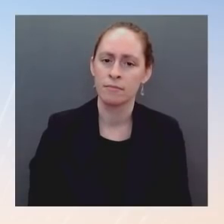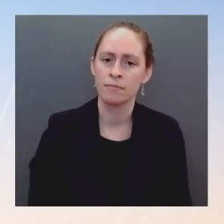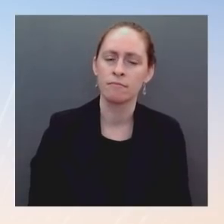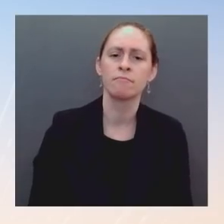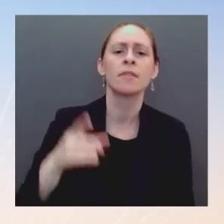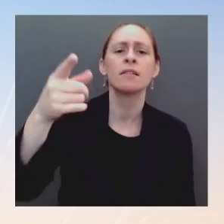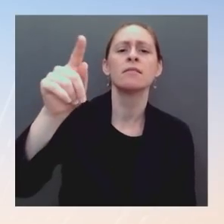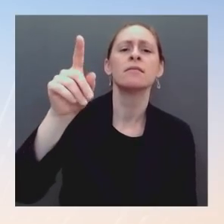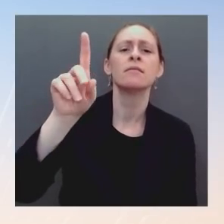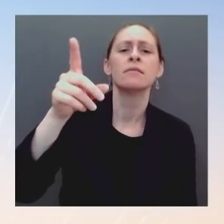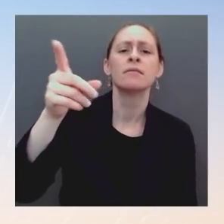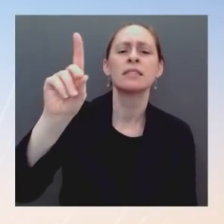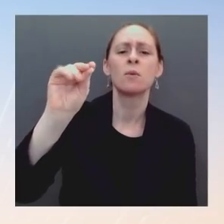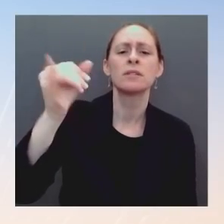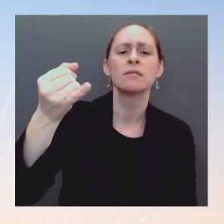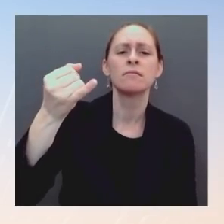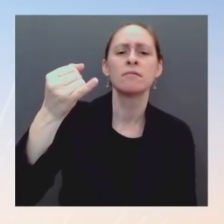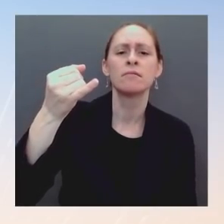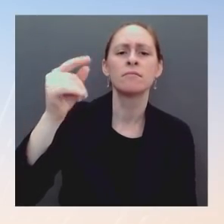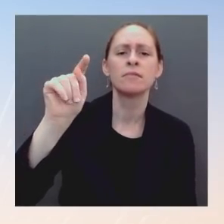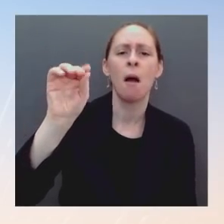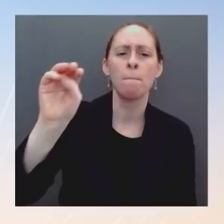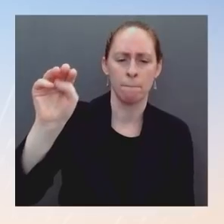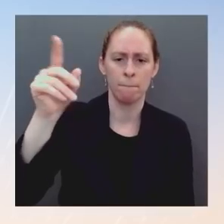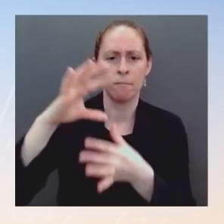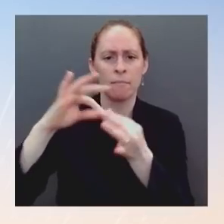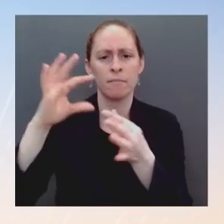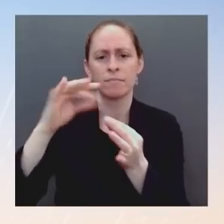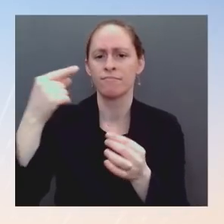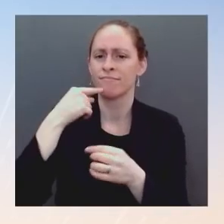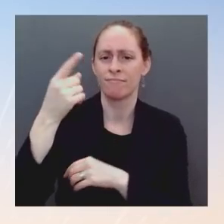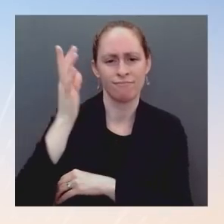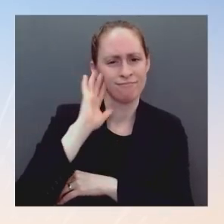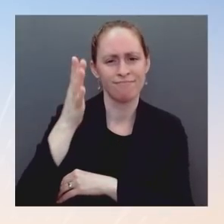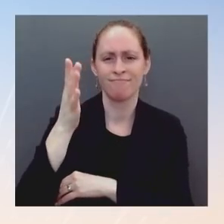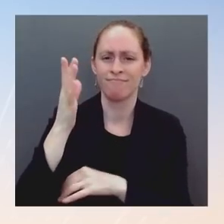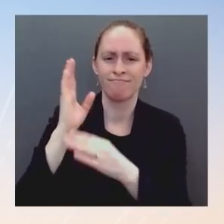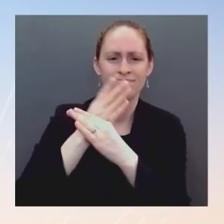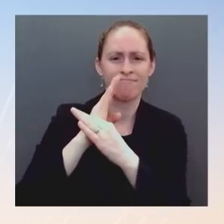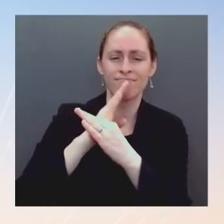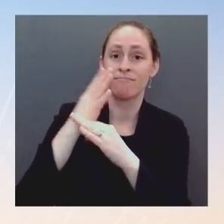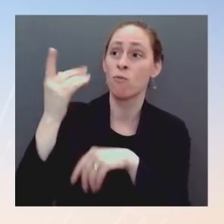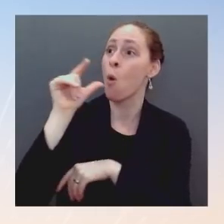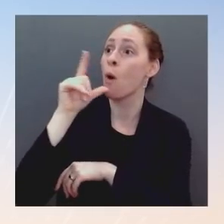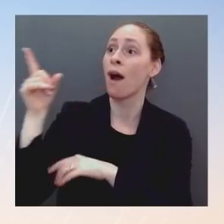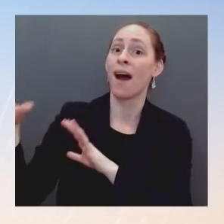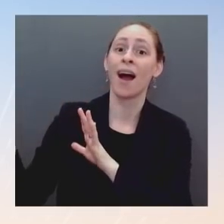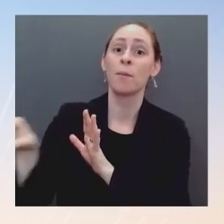denying four deputy U.S. Marshals legal defense in lawsuits stemming from the Portland riots.